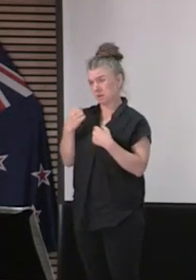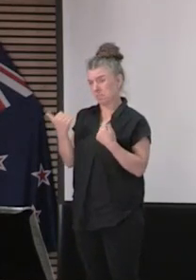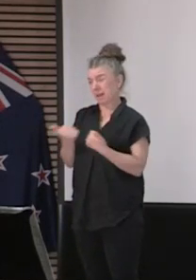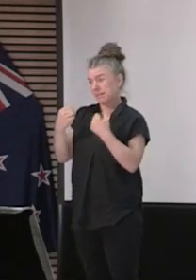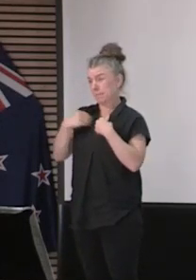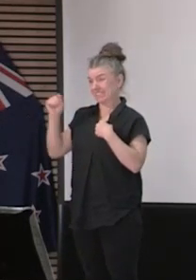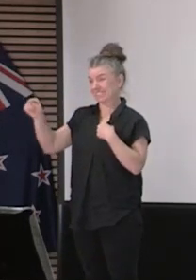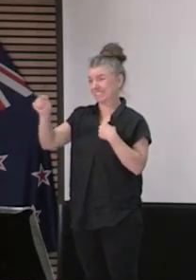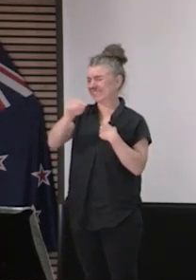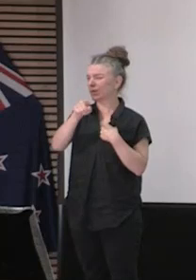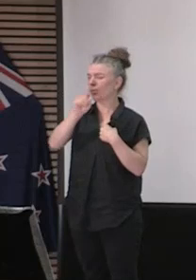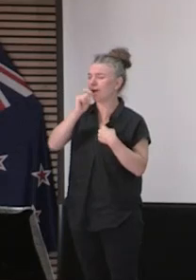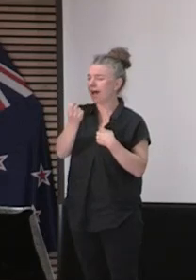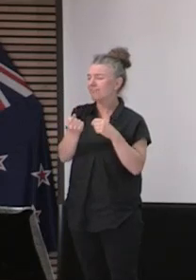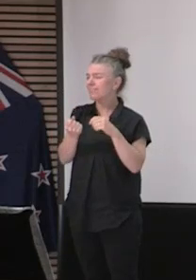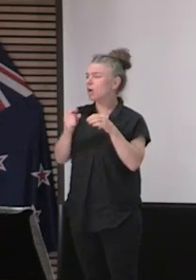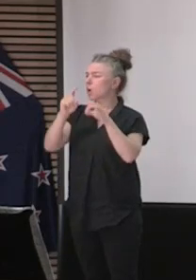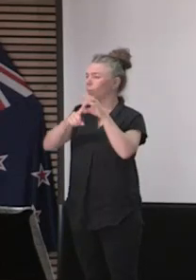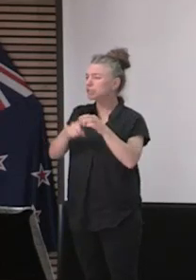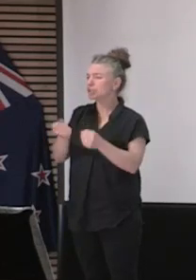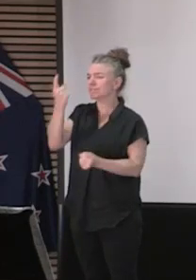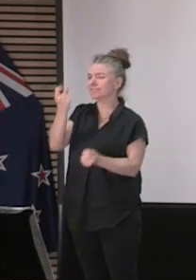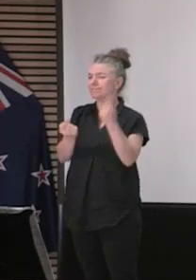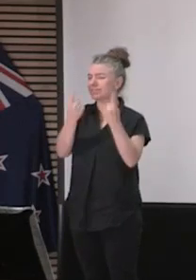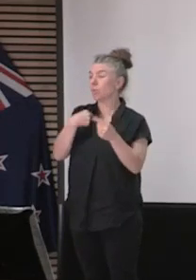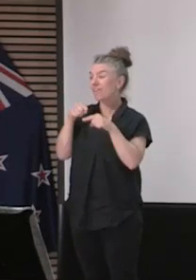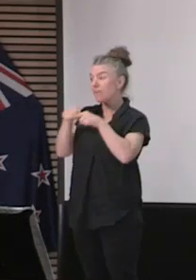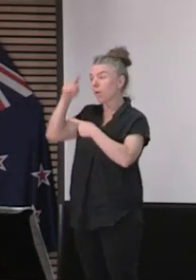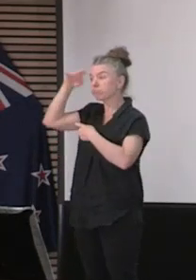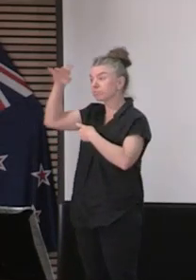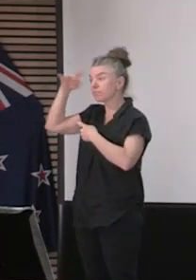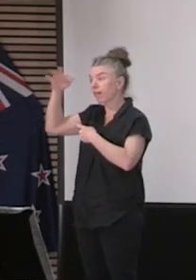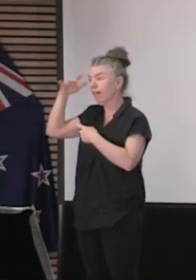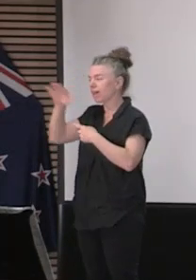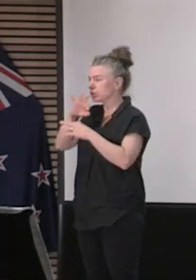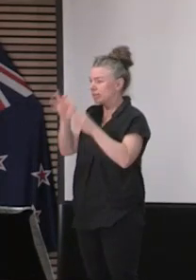be questions that willcome up even when we provideprinciples, and so we want togive enough time to workthrough some of those.